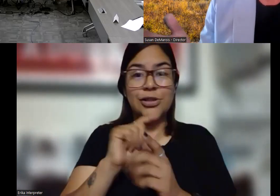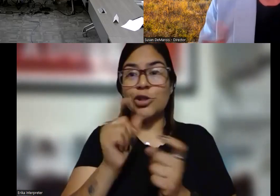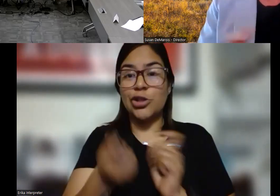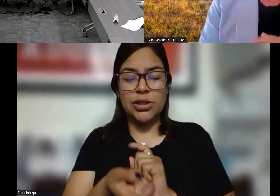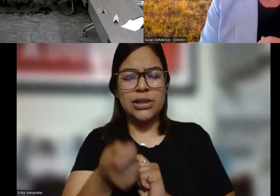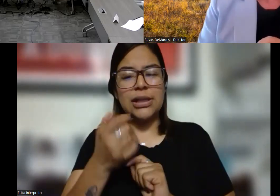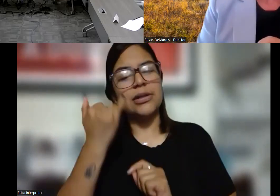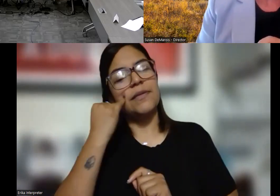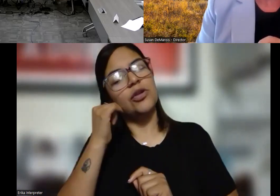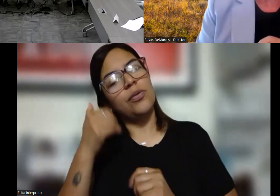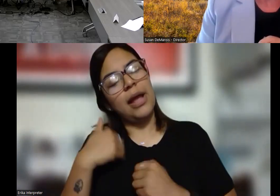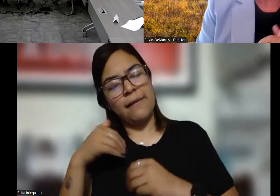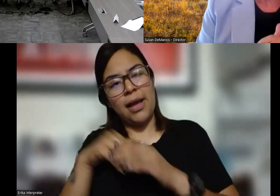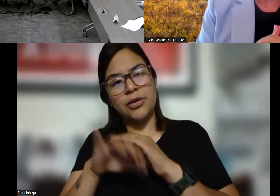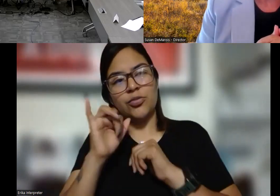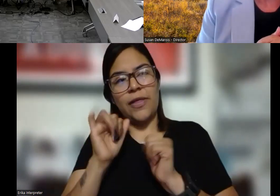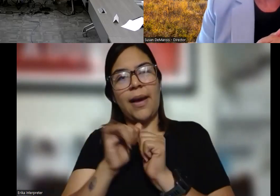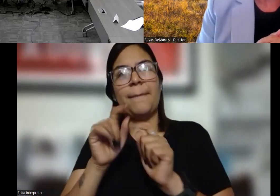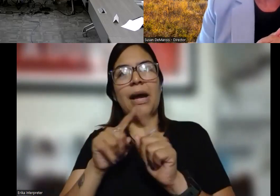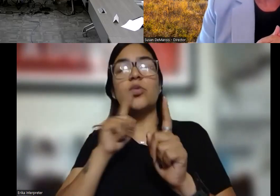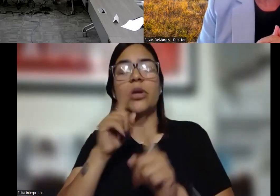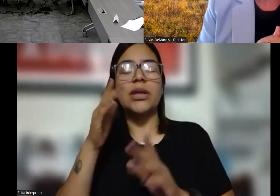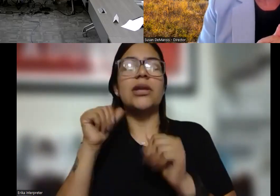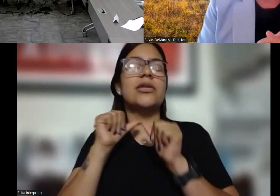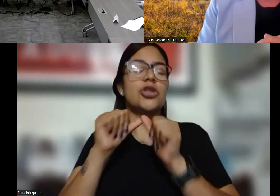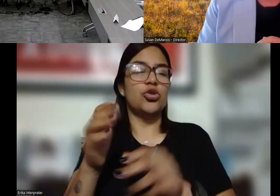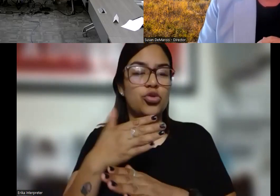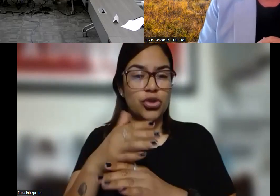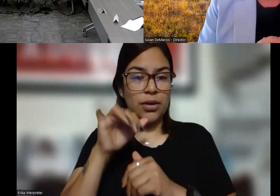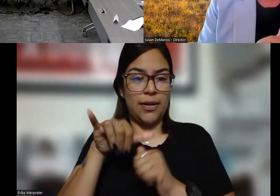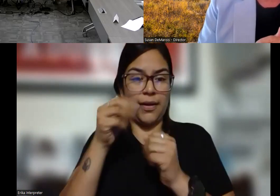that you know that are are just some improvements that can be made to how we how we work together